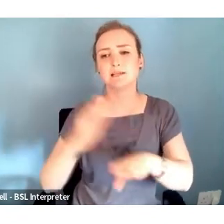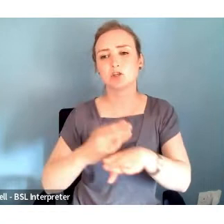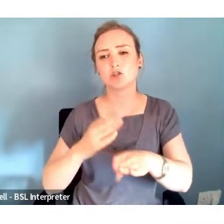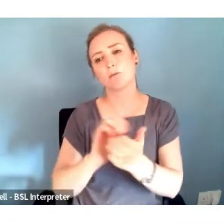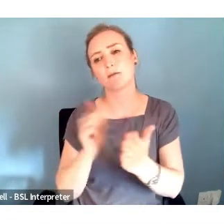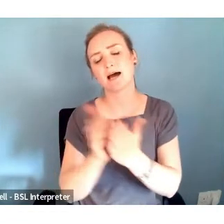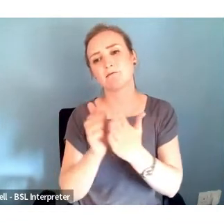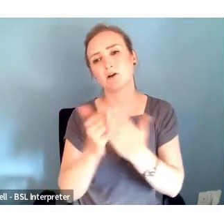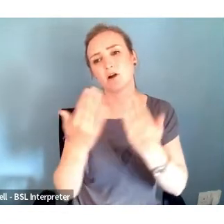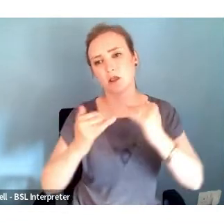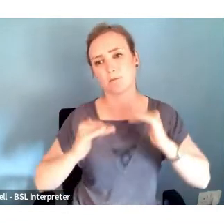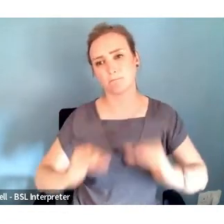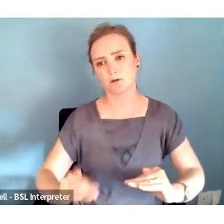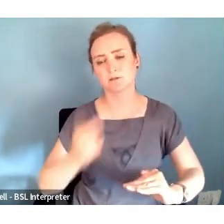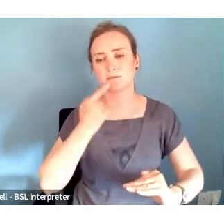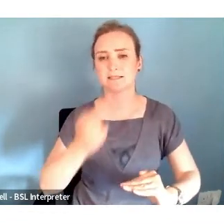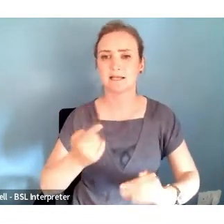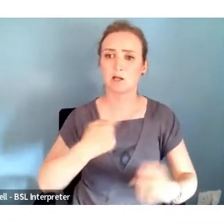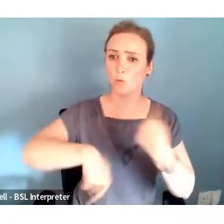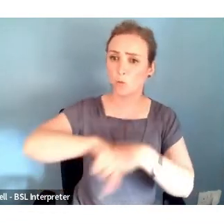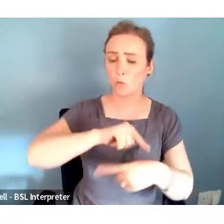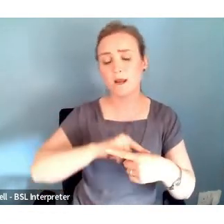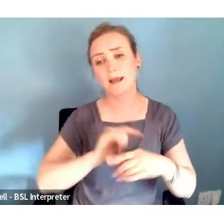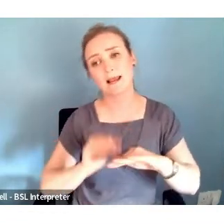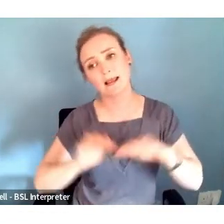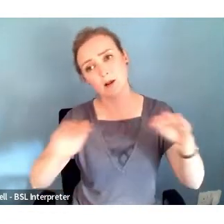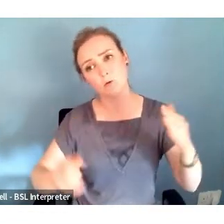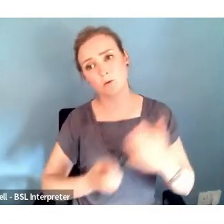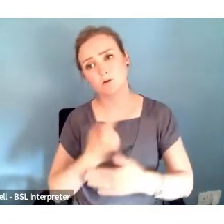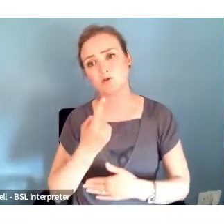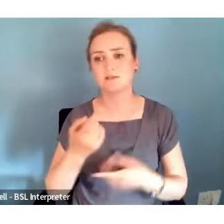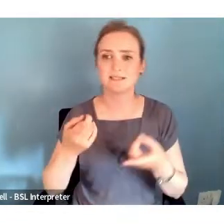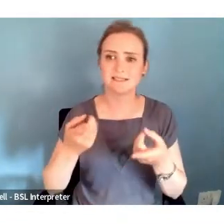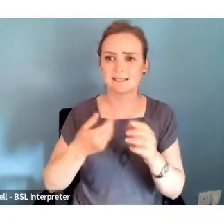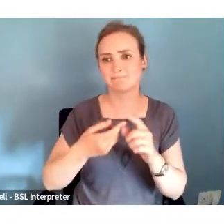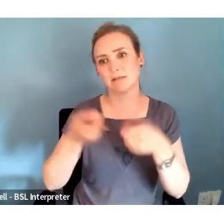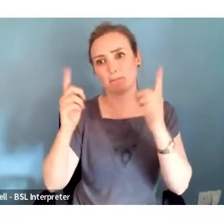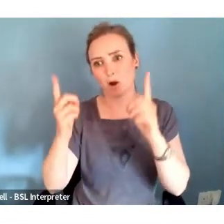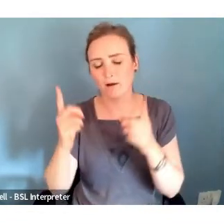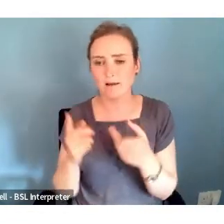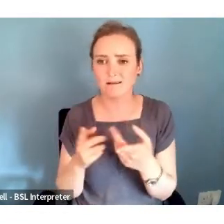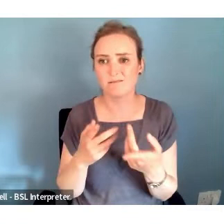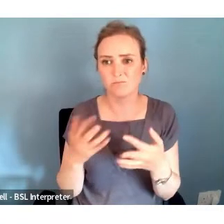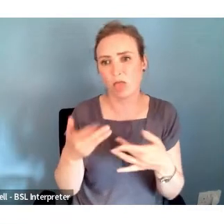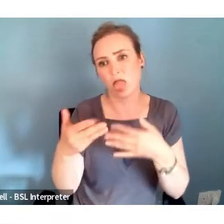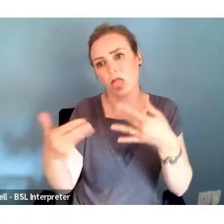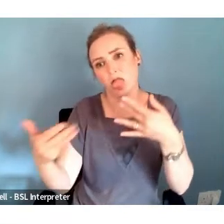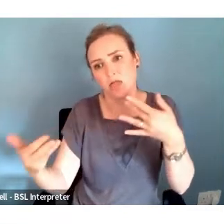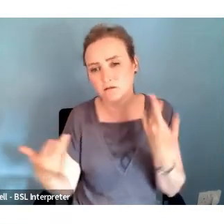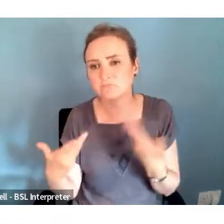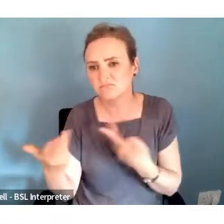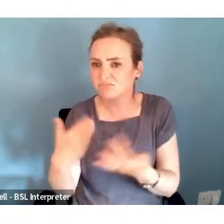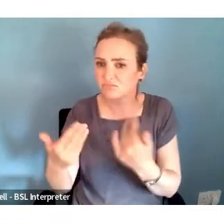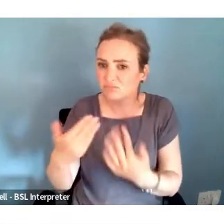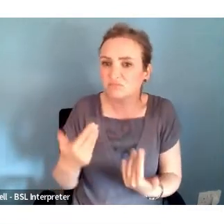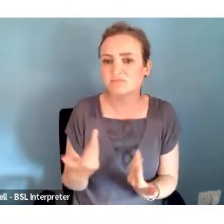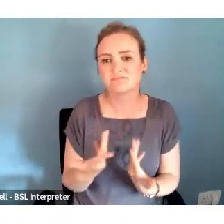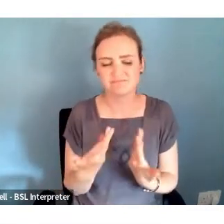an equal opportunities employer we encourage candidates from blahdi blahdi blah. The standard at the end of an